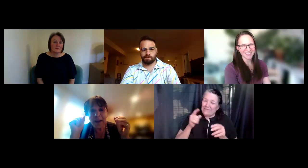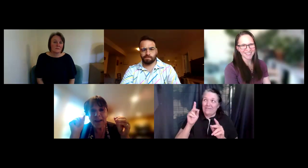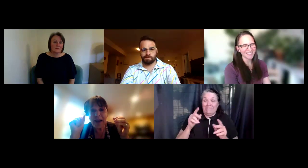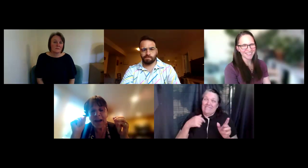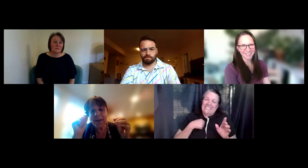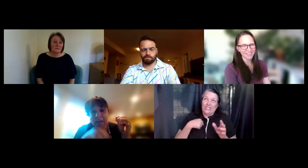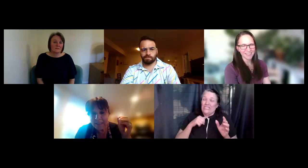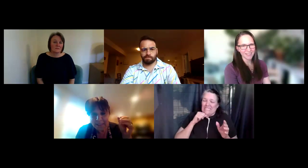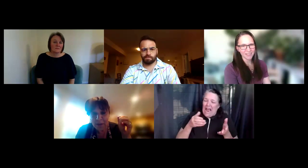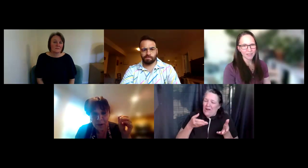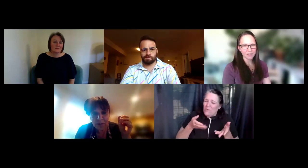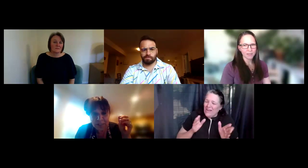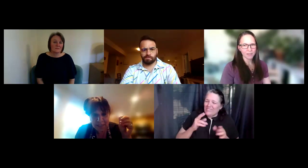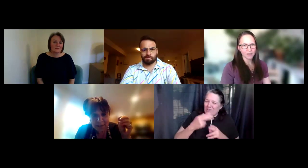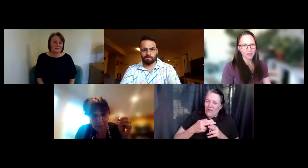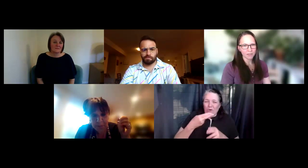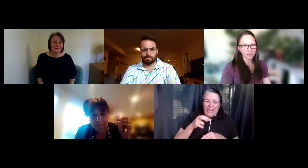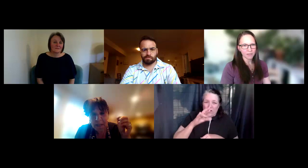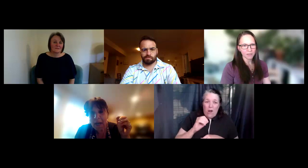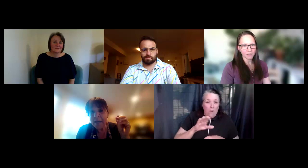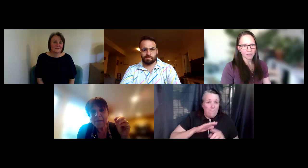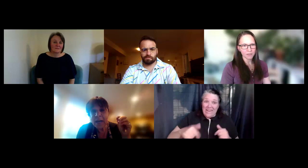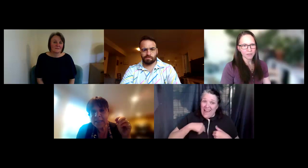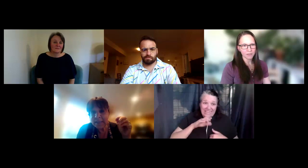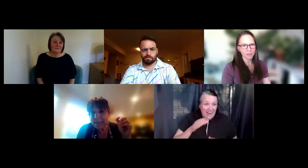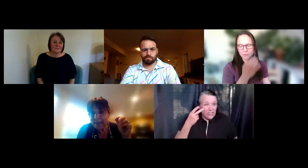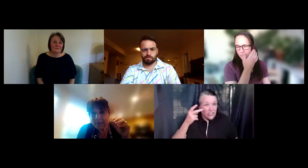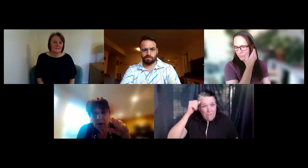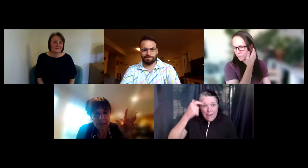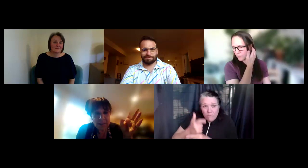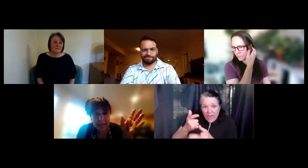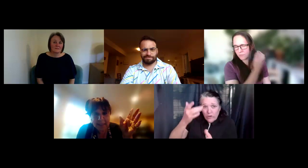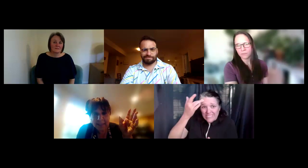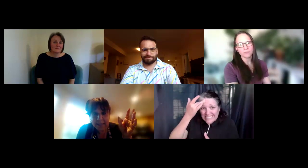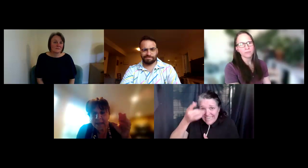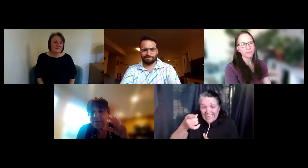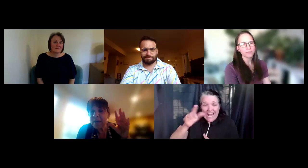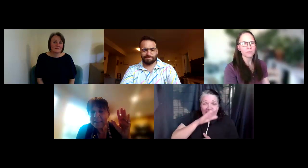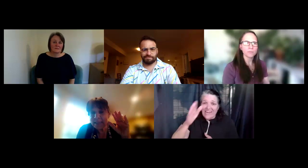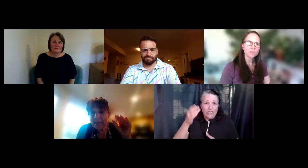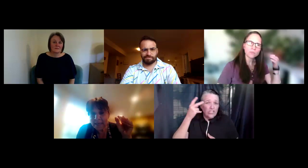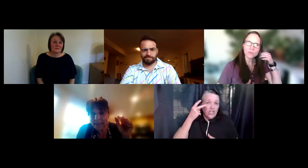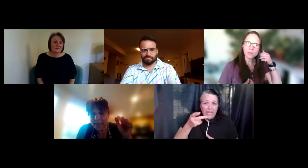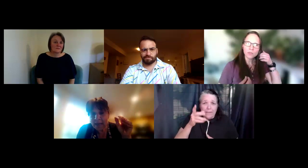But I never got to see my brother sick, I never got to see him on dialysis, I never got to see anything.